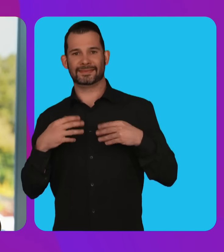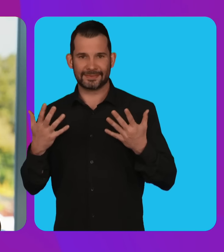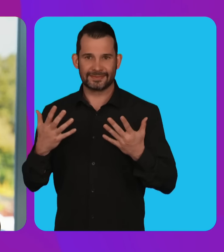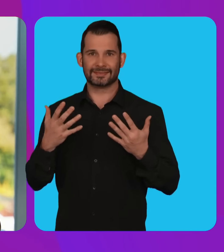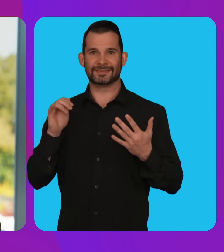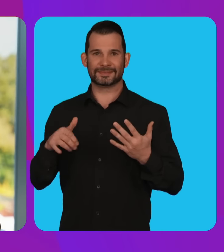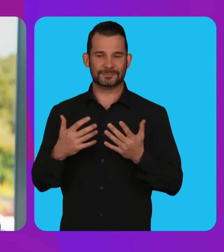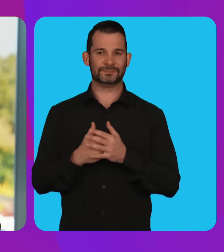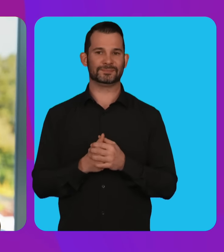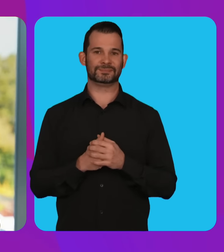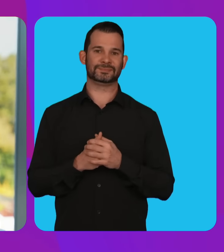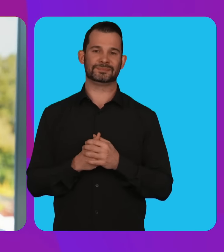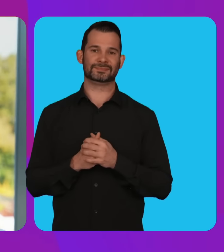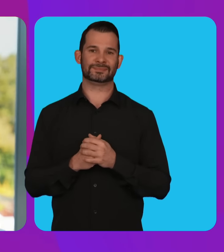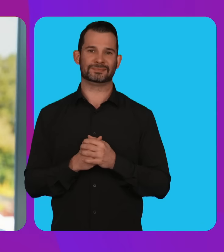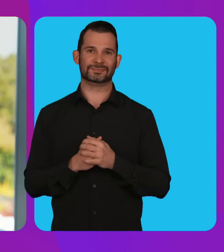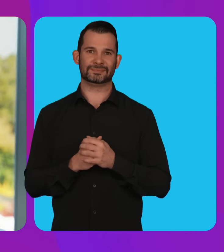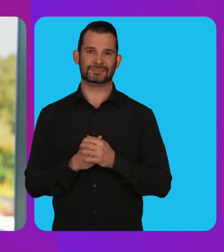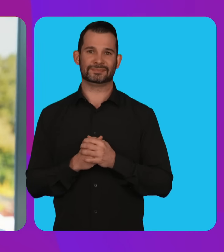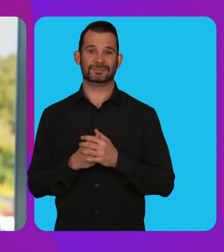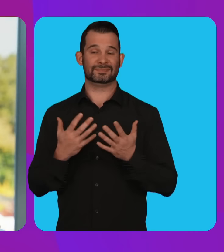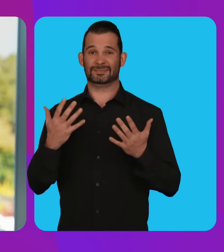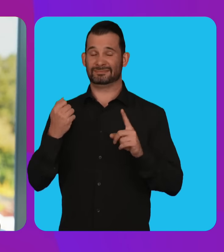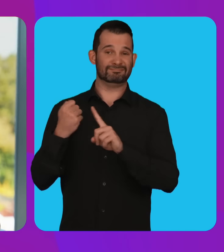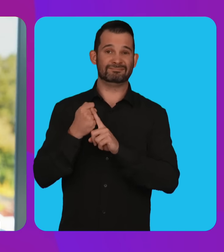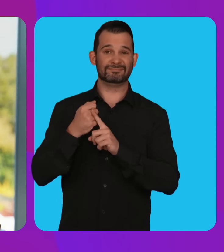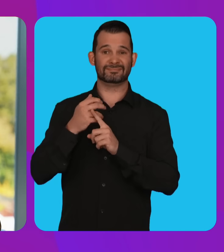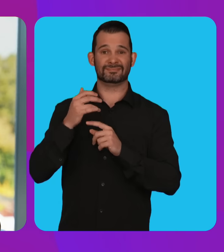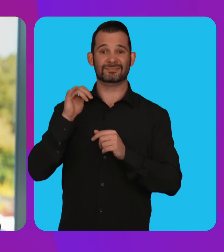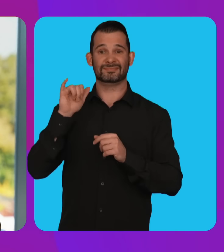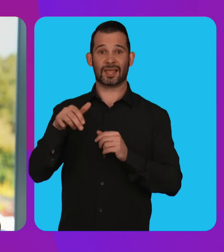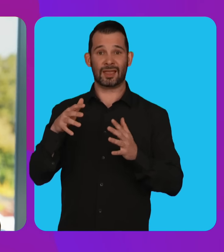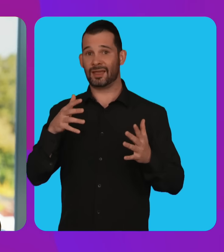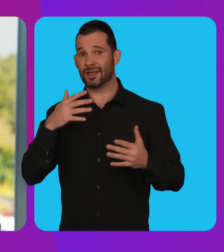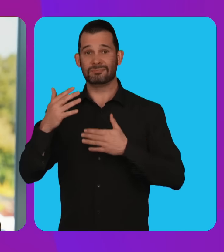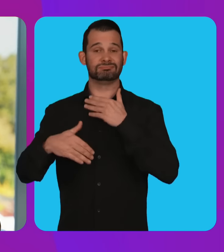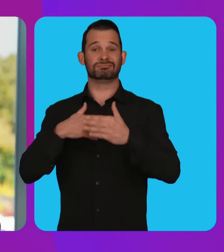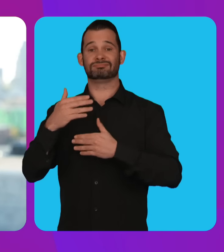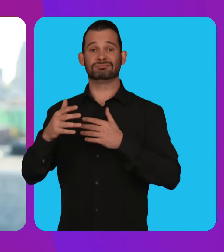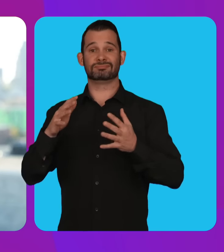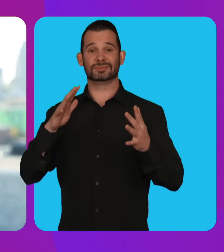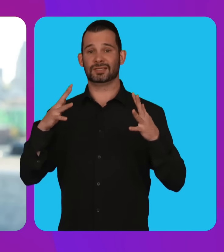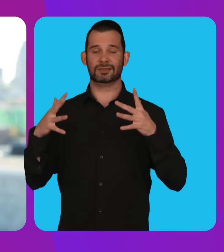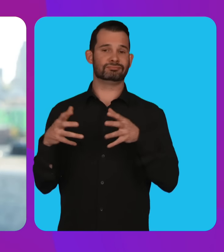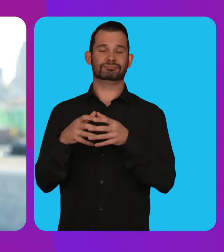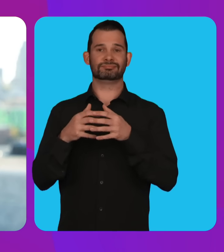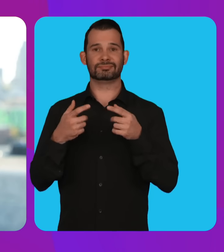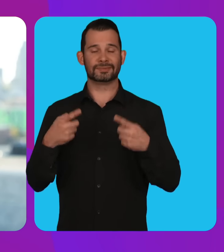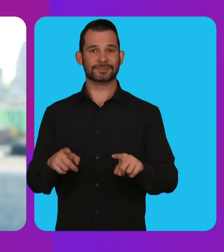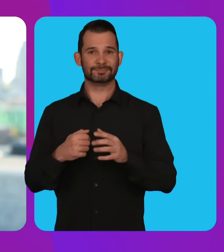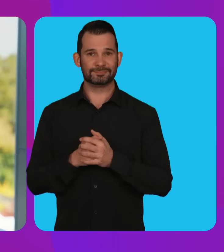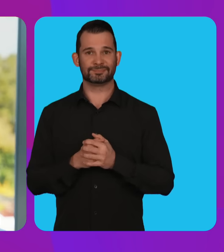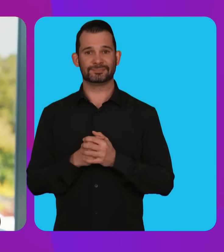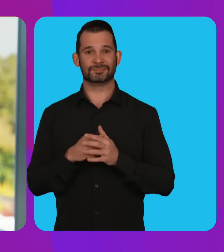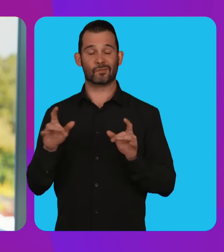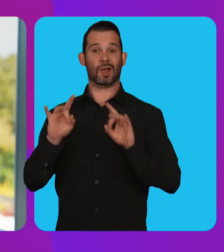to Canada and take the job. [French] [Interpreter 3] As if it all just came together. Voila.